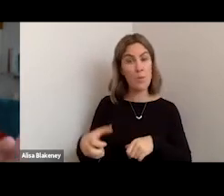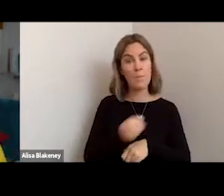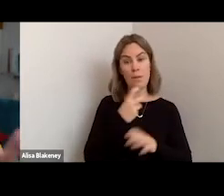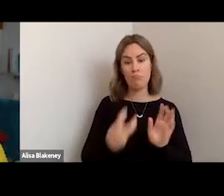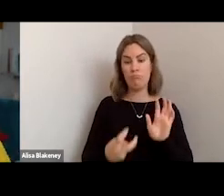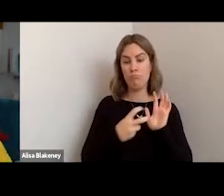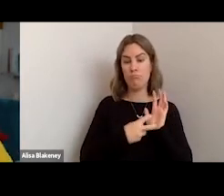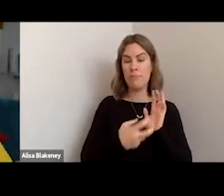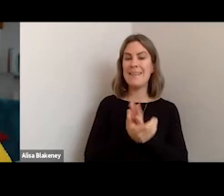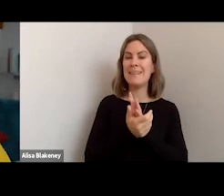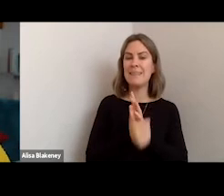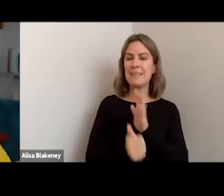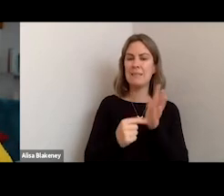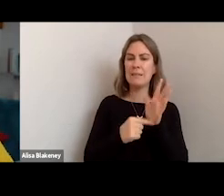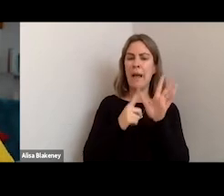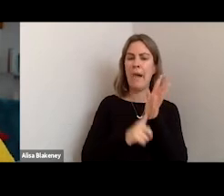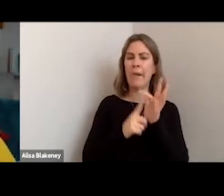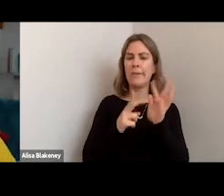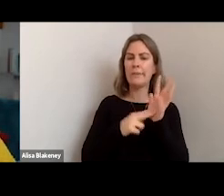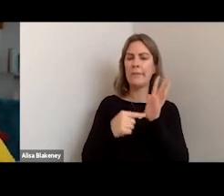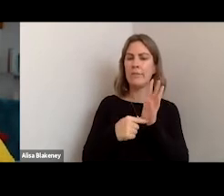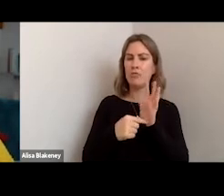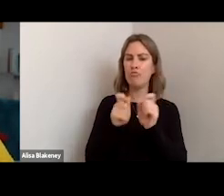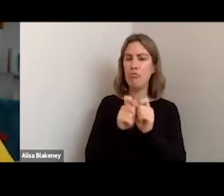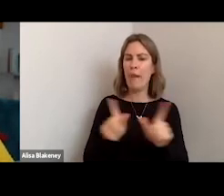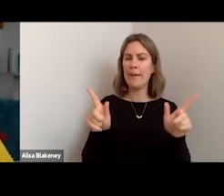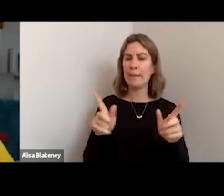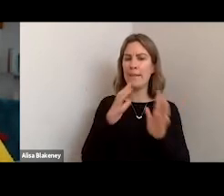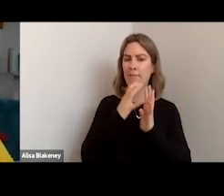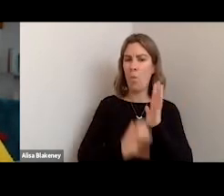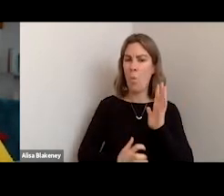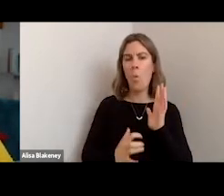they put you on their list because I guess they don't want you to be in a